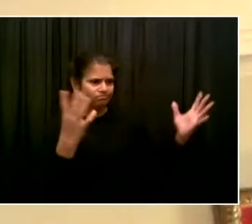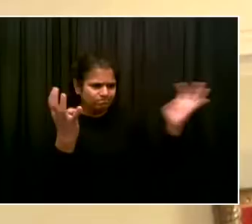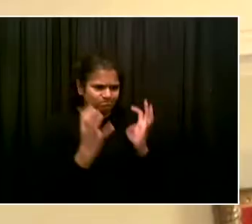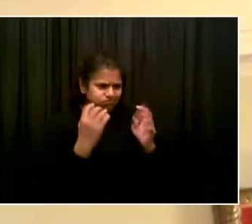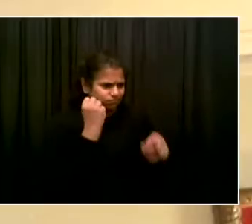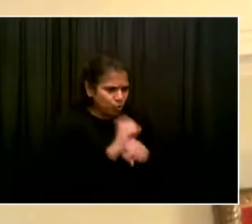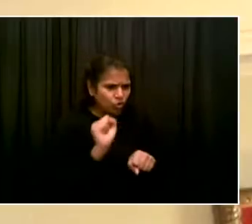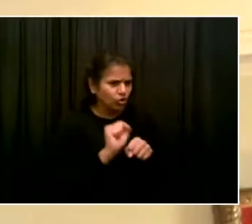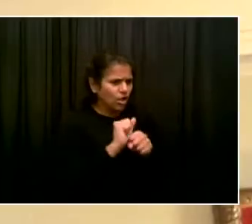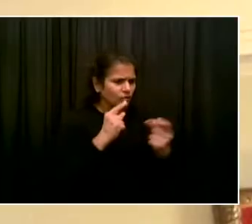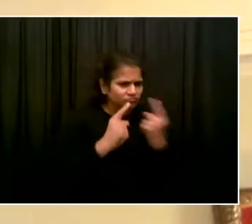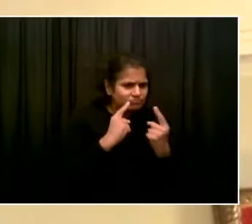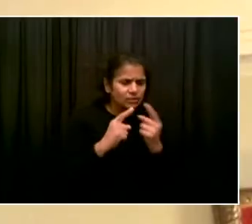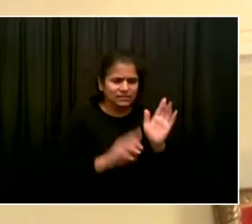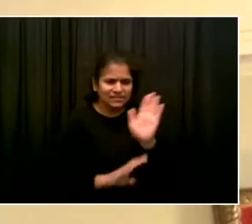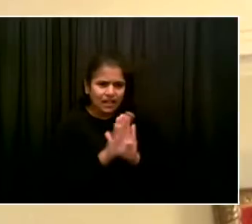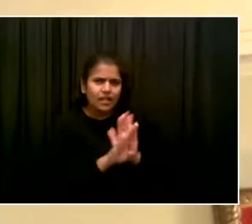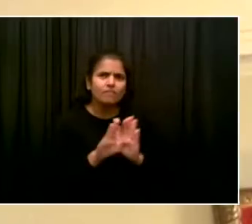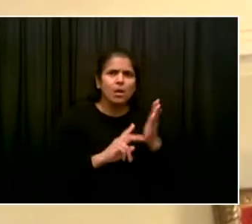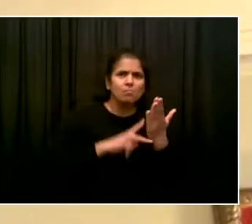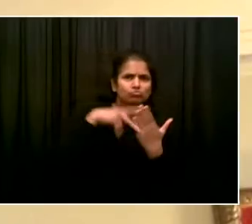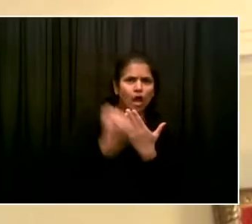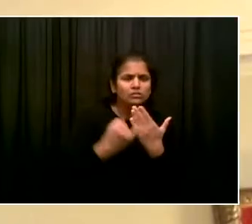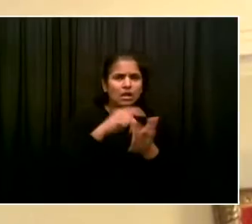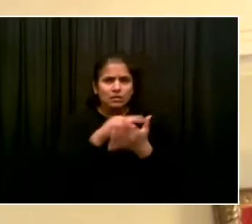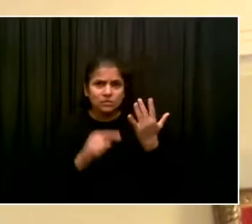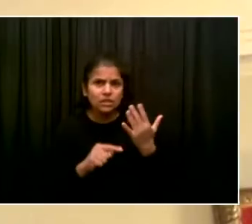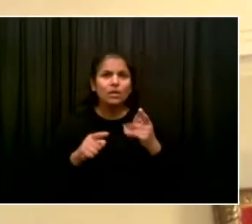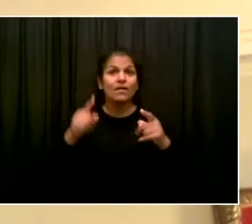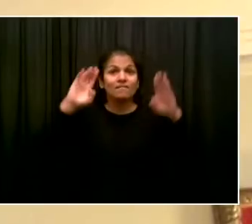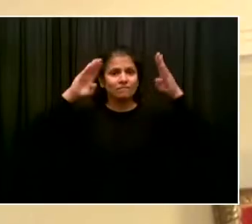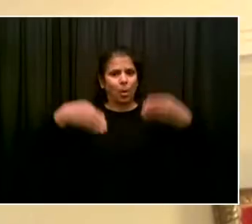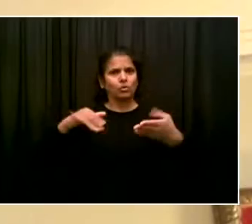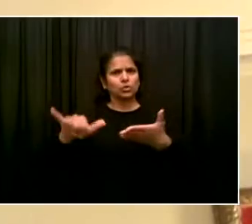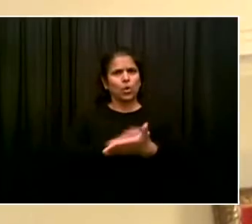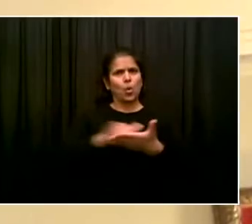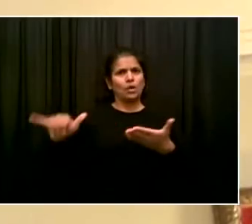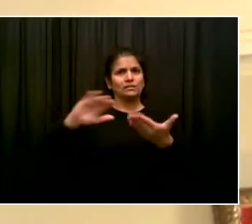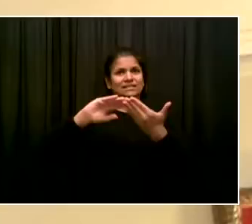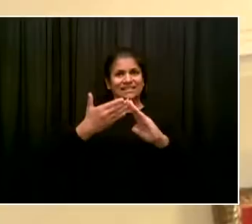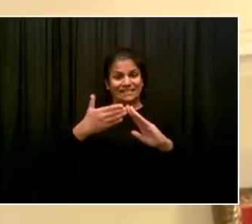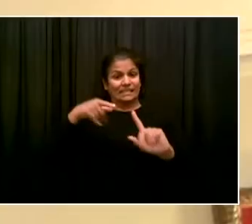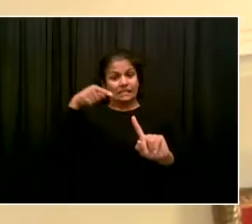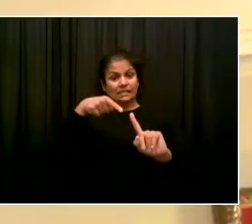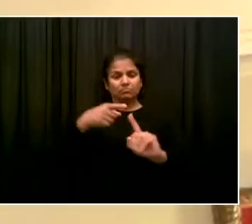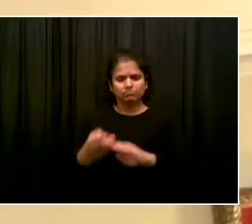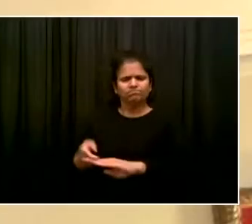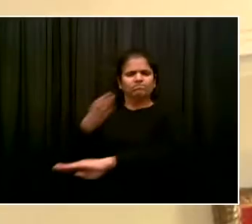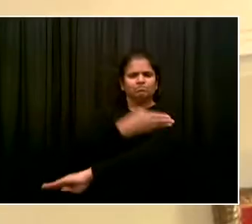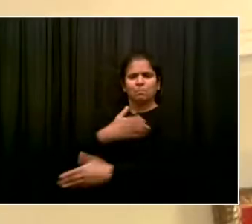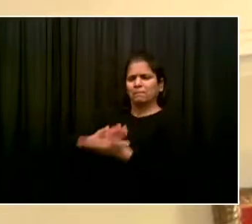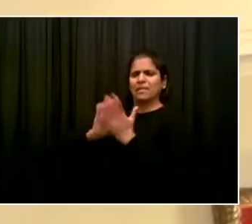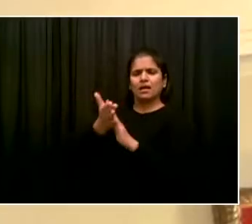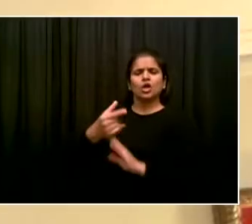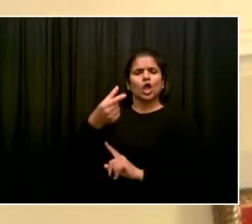MY COLLEAGUE ON THE COUNCIL TO MAKE THE CITIES MORE SUSTAINABLE. IT IS SO IMPORTANT THAT